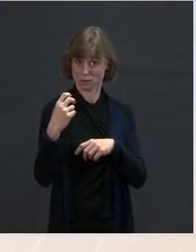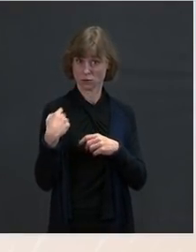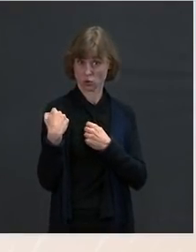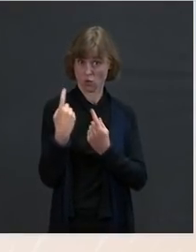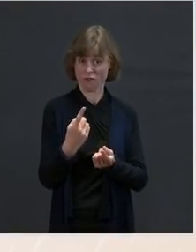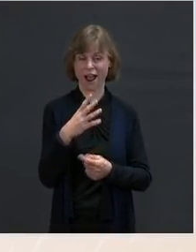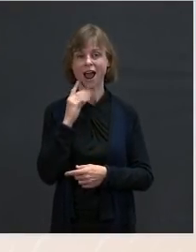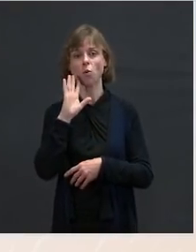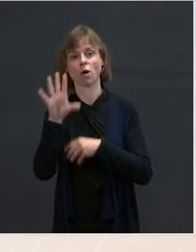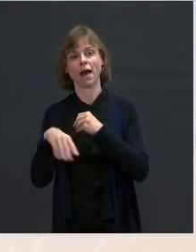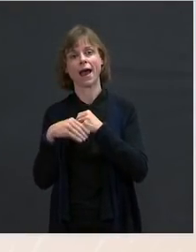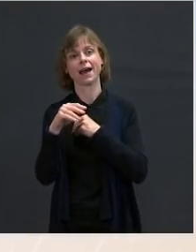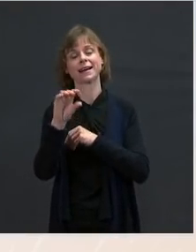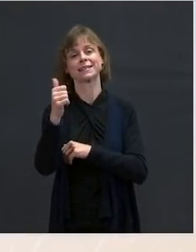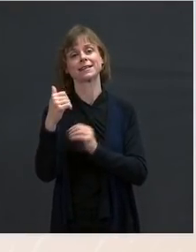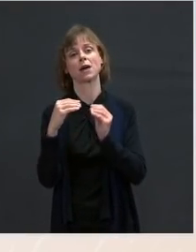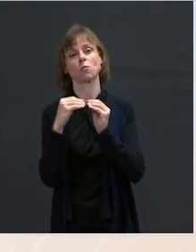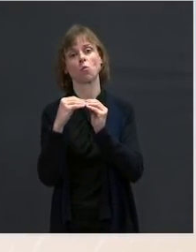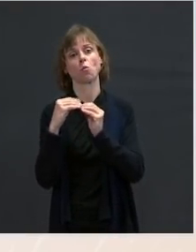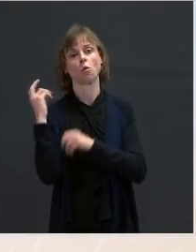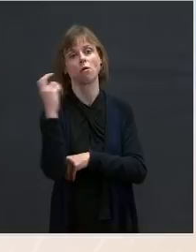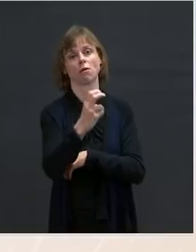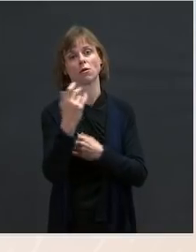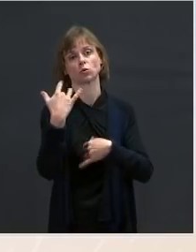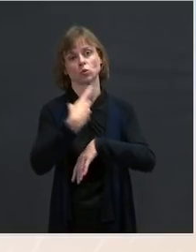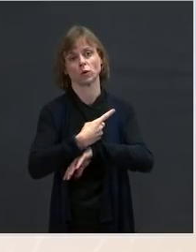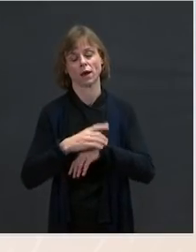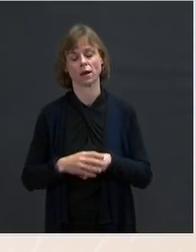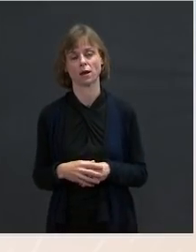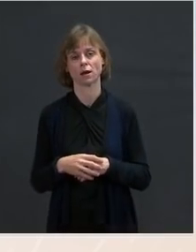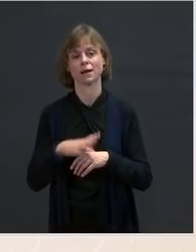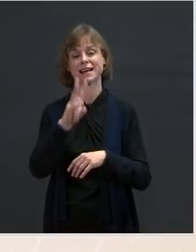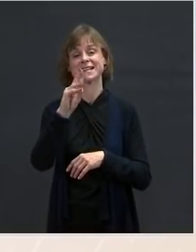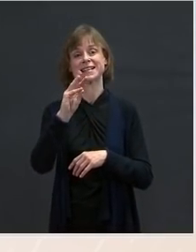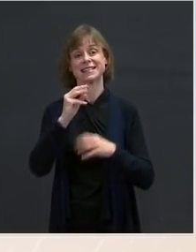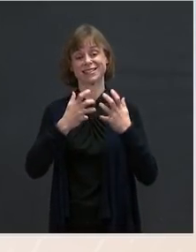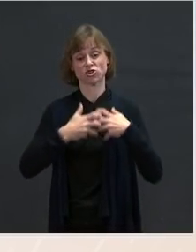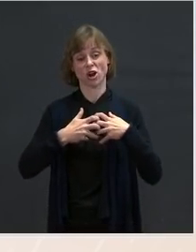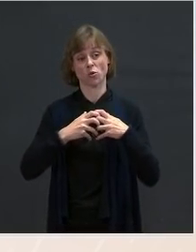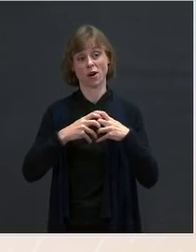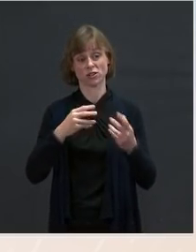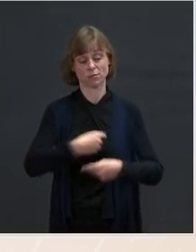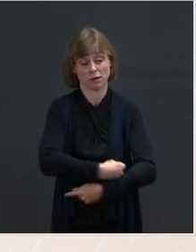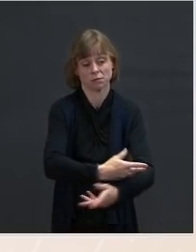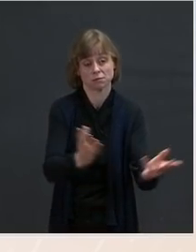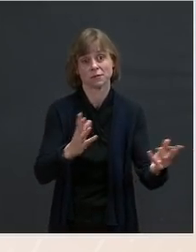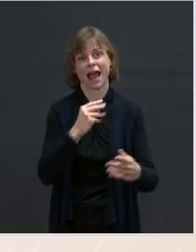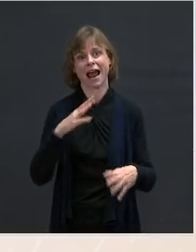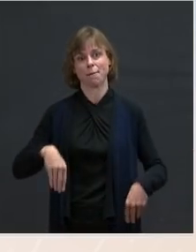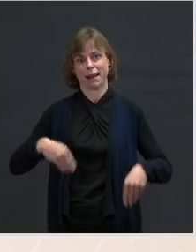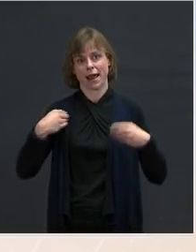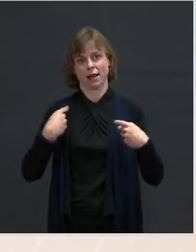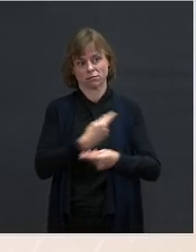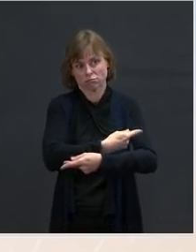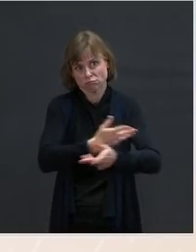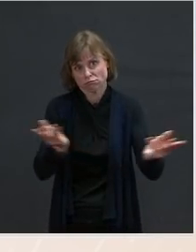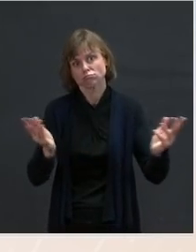Sixty-nine emergency generators and more than 120,000 blankets have been delivered to Texas. And over the weekend,